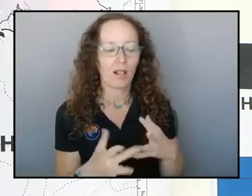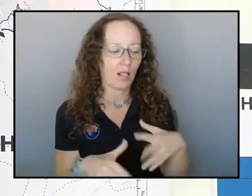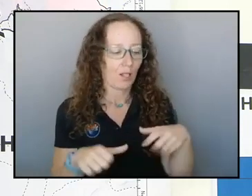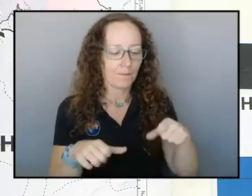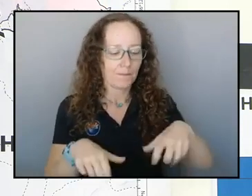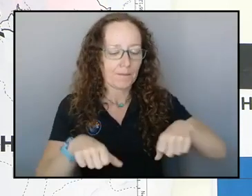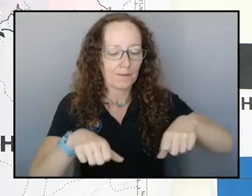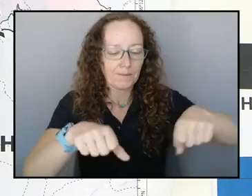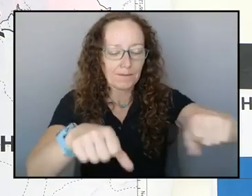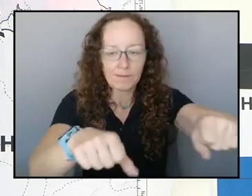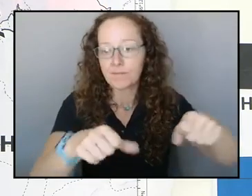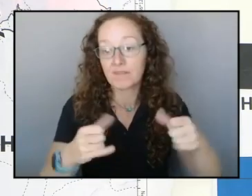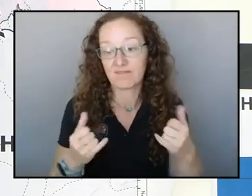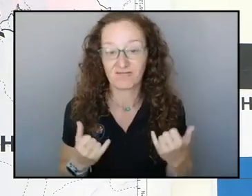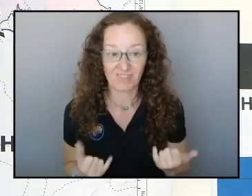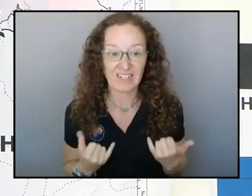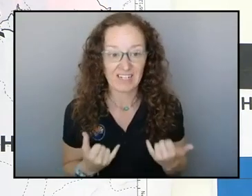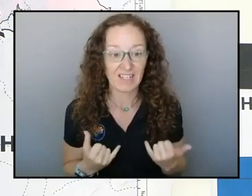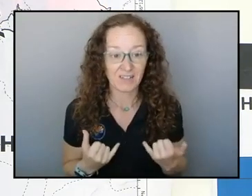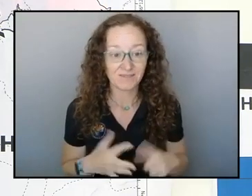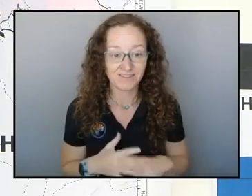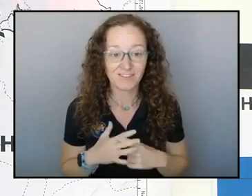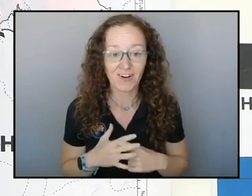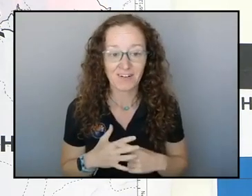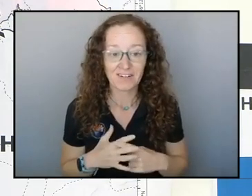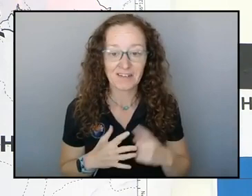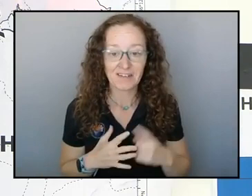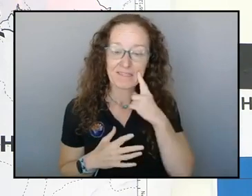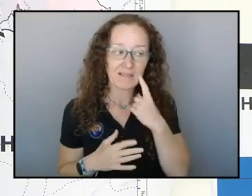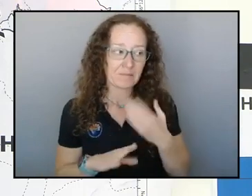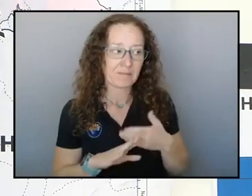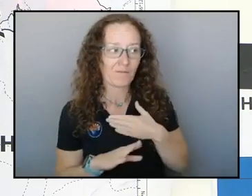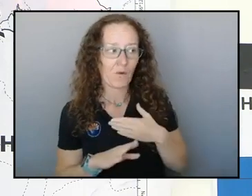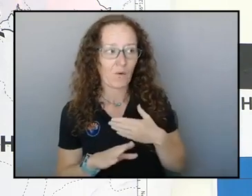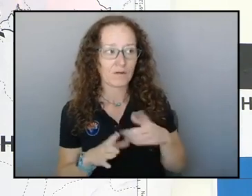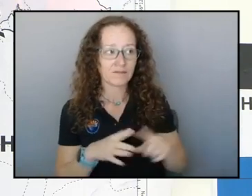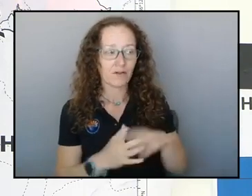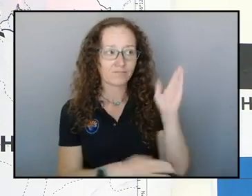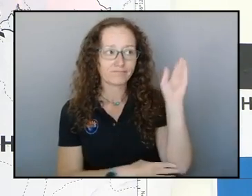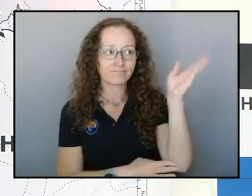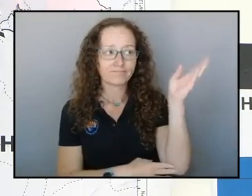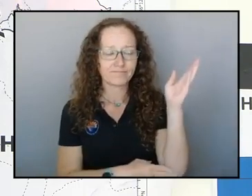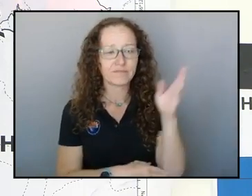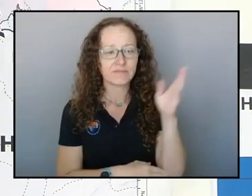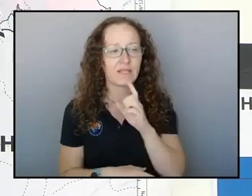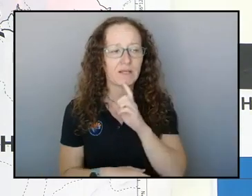now. I believe we were in the teens right before this. So we'll get into those single digits here very very quickly